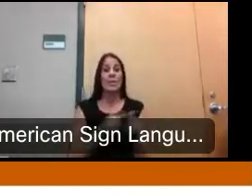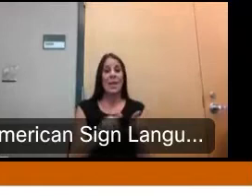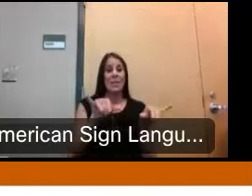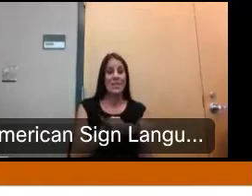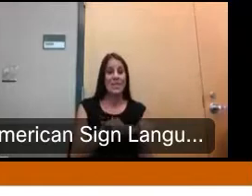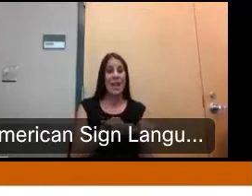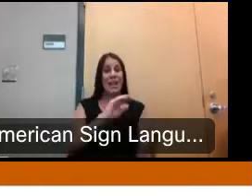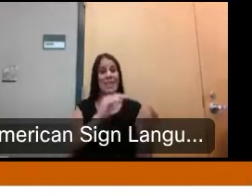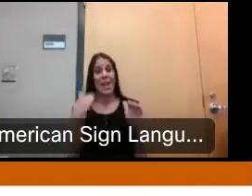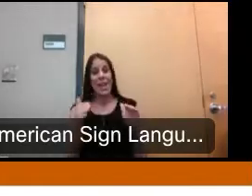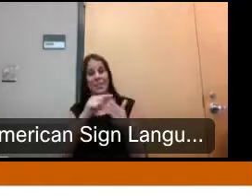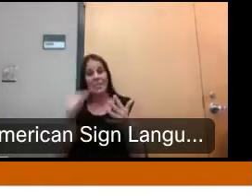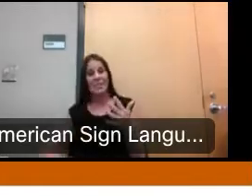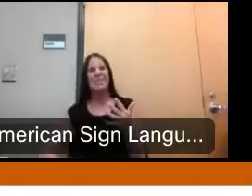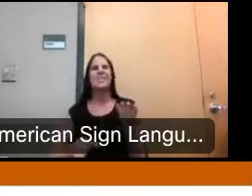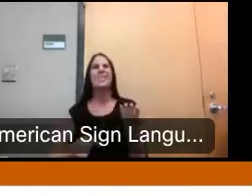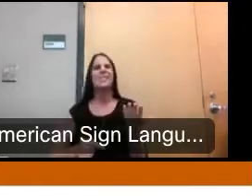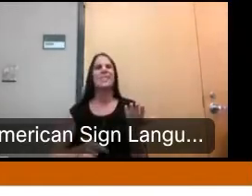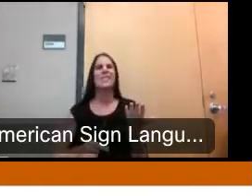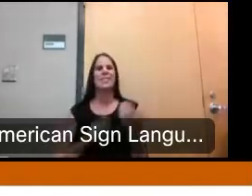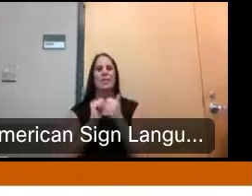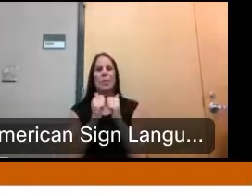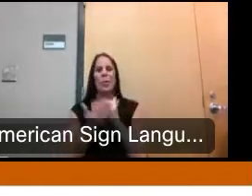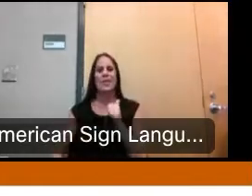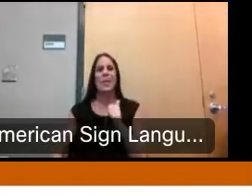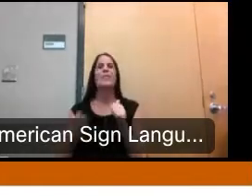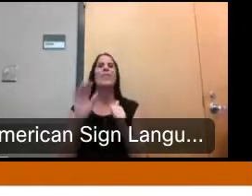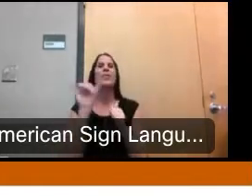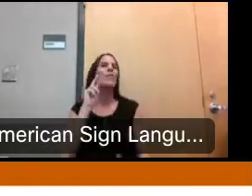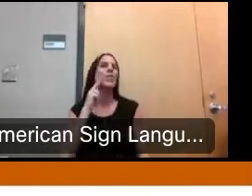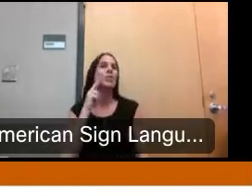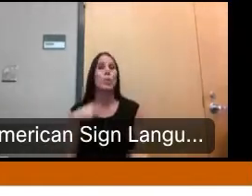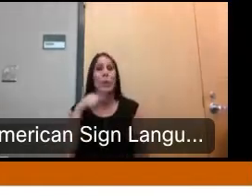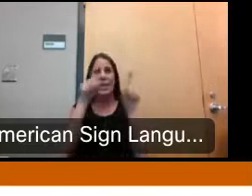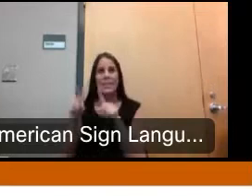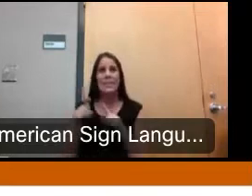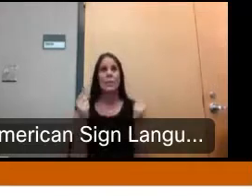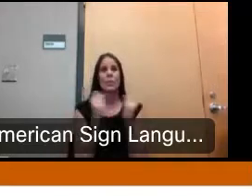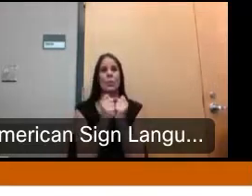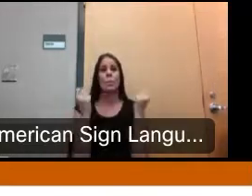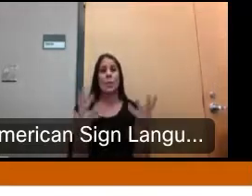but also with sports stuff. We tested it with a bunch of guys nationally.